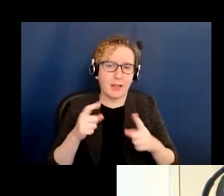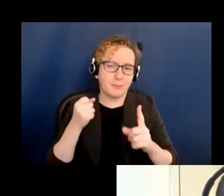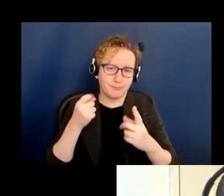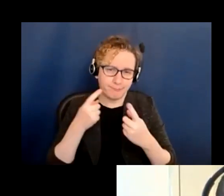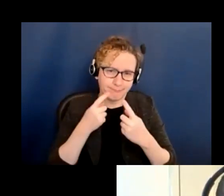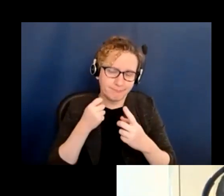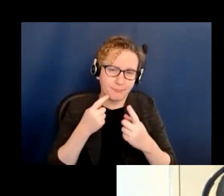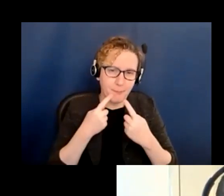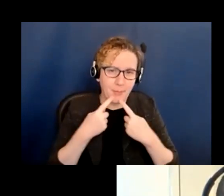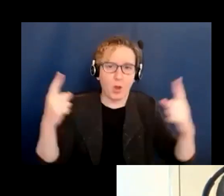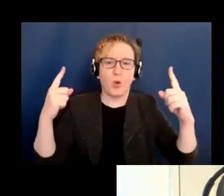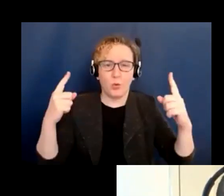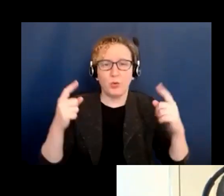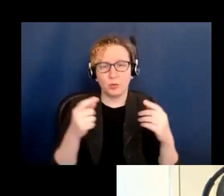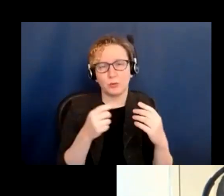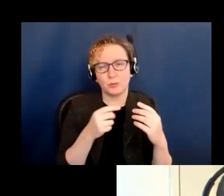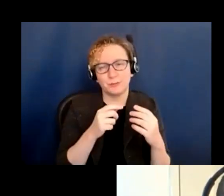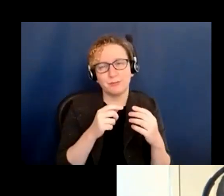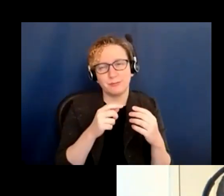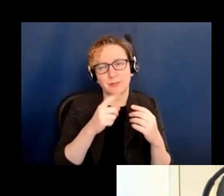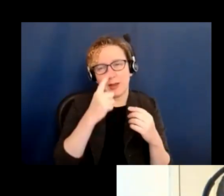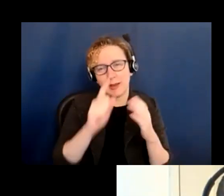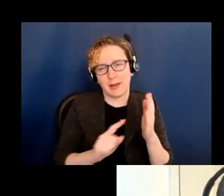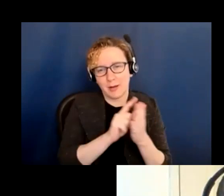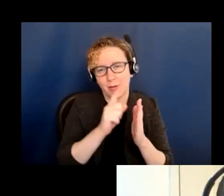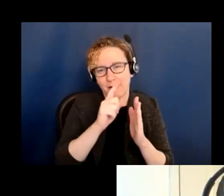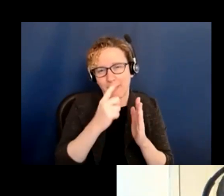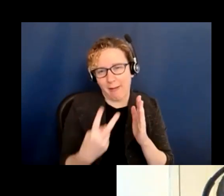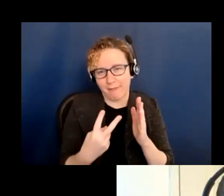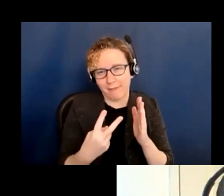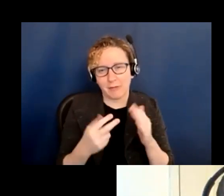everything from scratch and then they just started, and everything was ready.